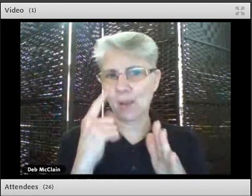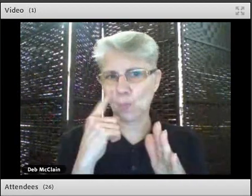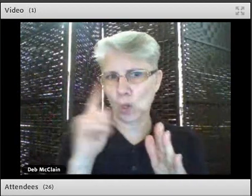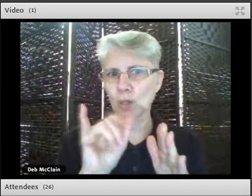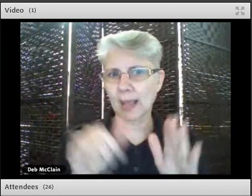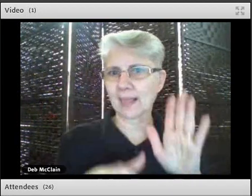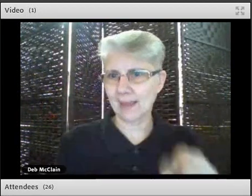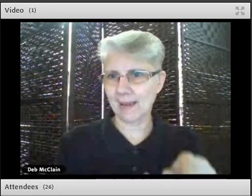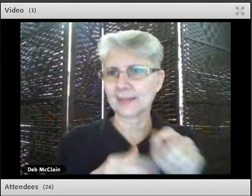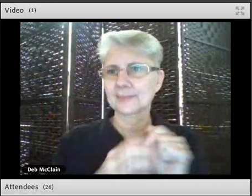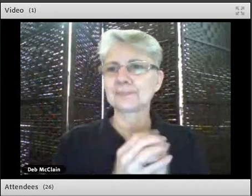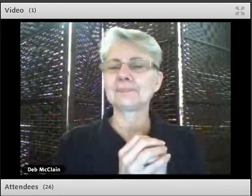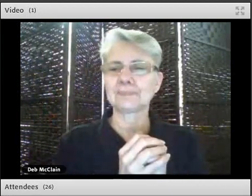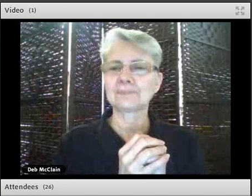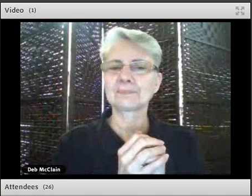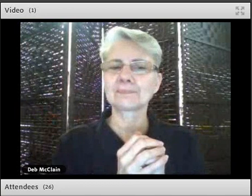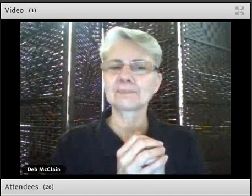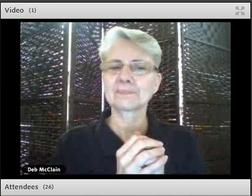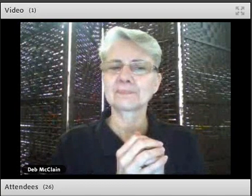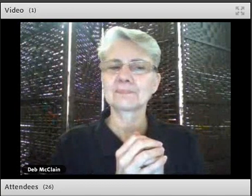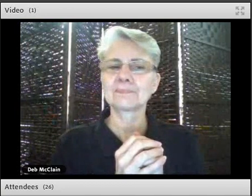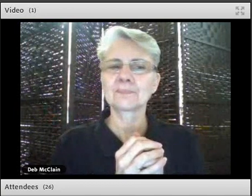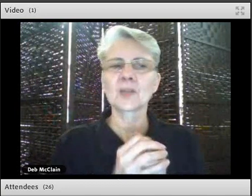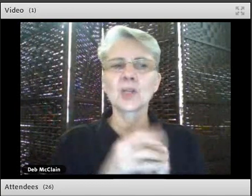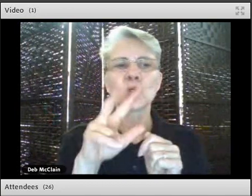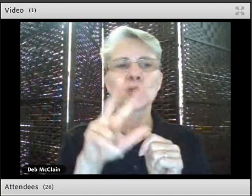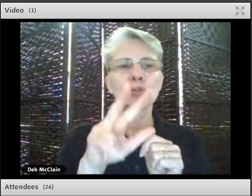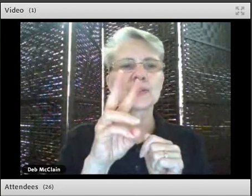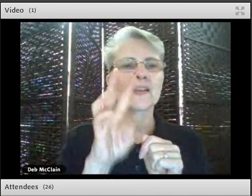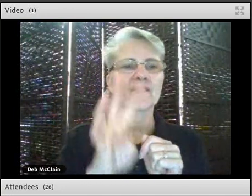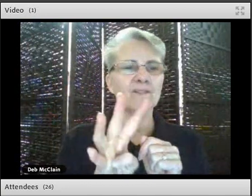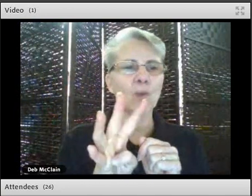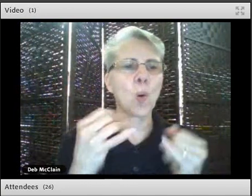so that's what the 264 field would look like.